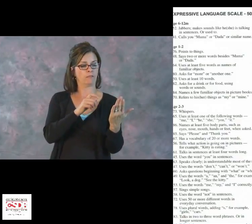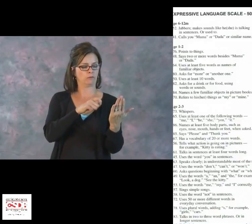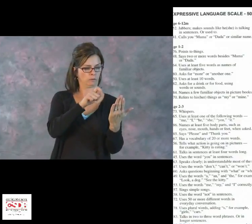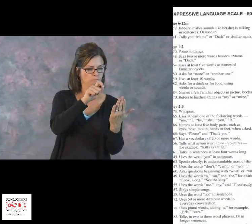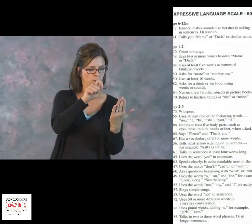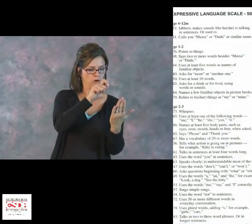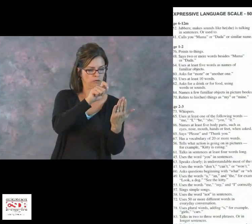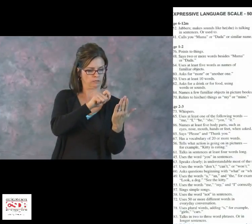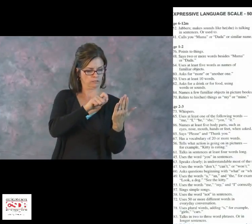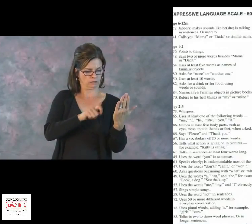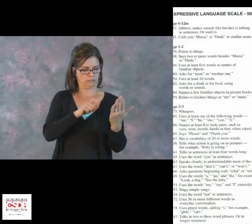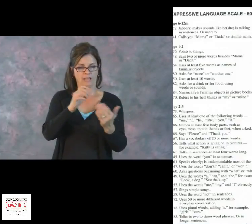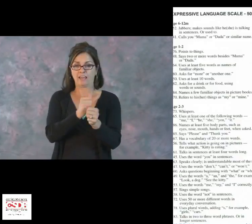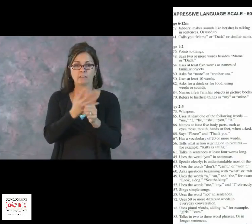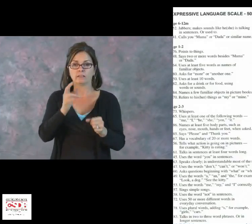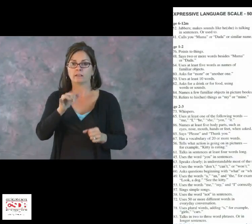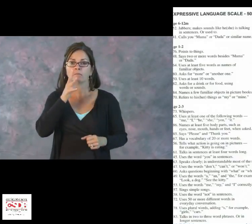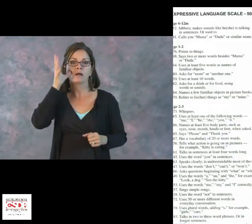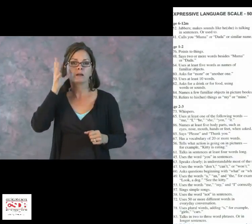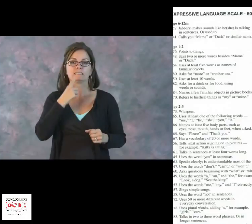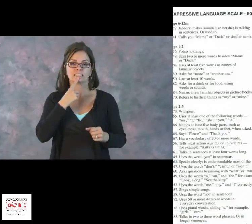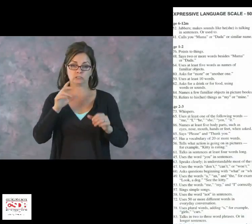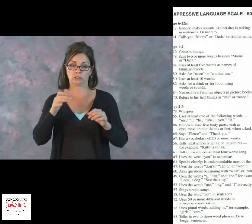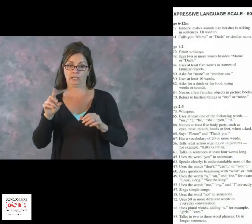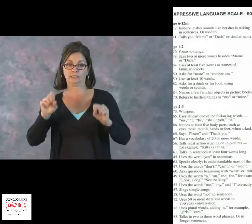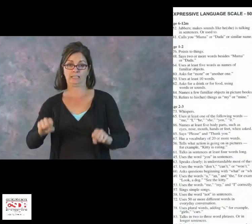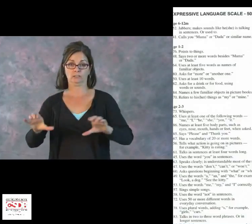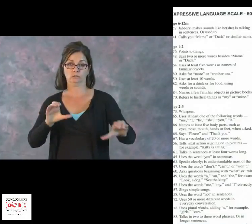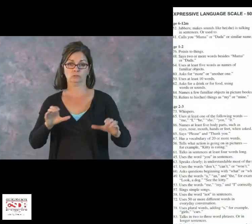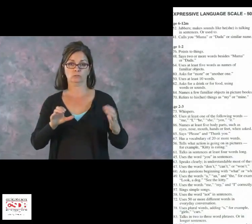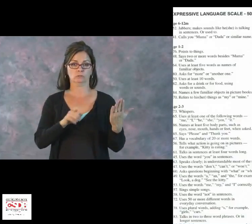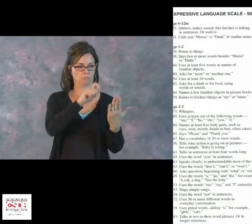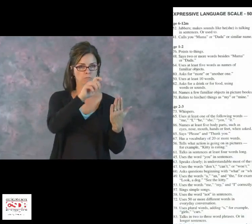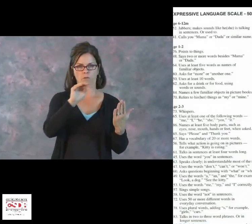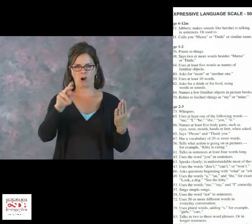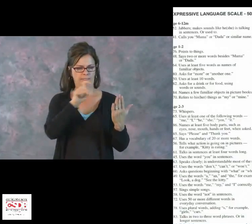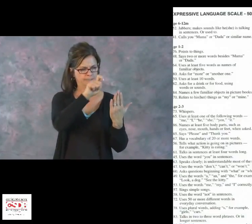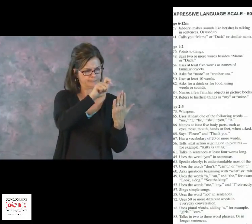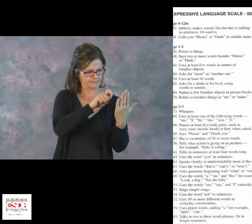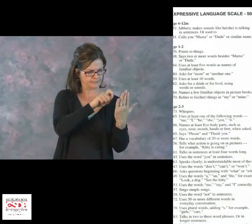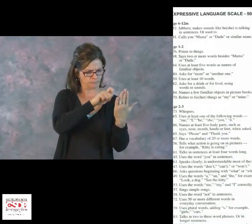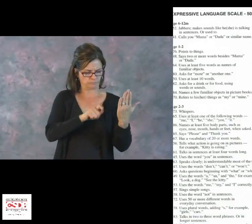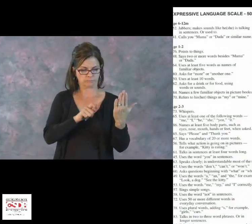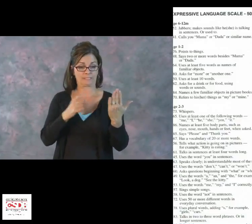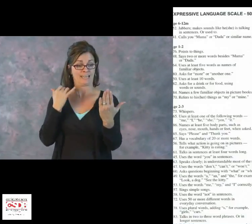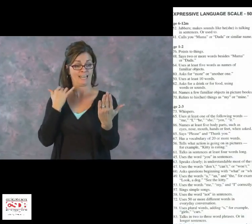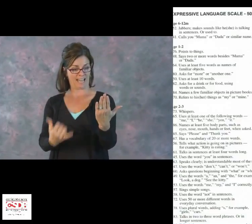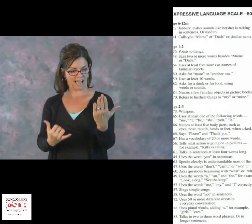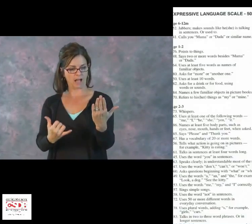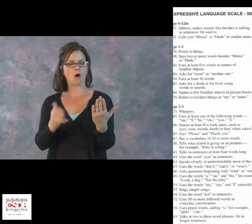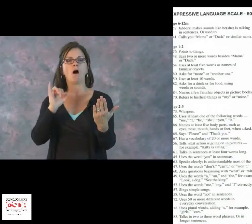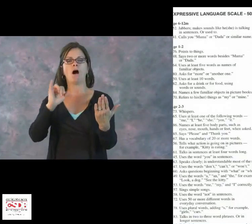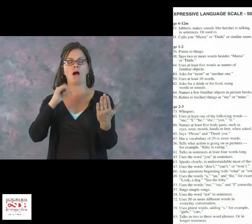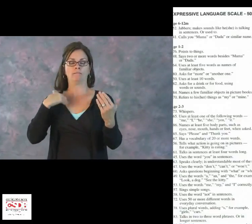the child was able to do. Then you can get a really clear picture of developmentally, where the child is at,